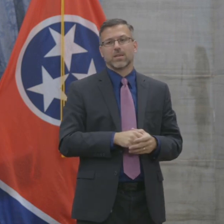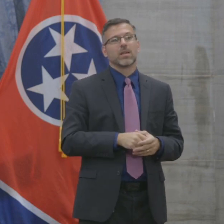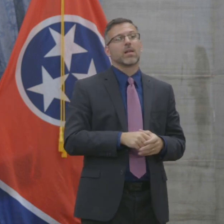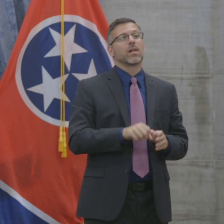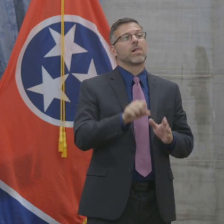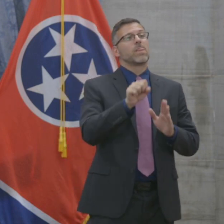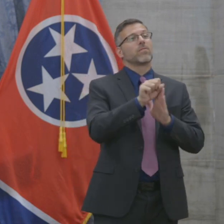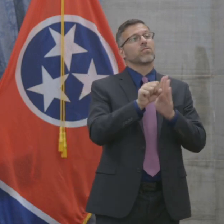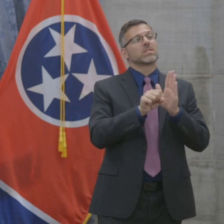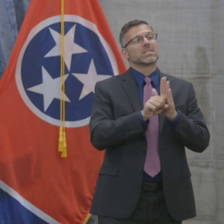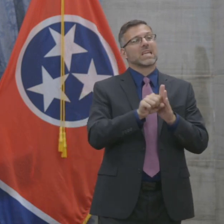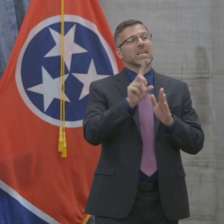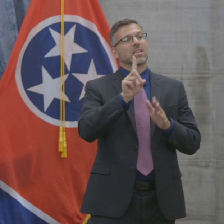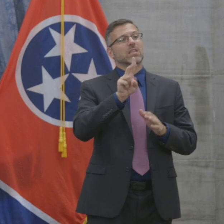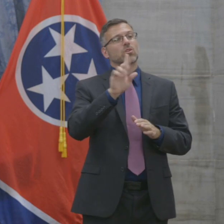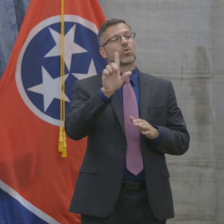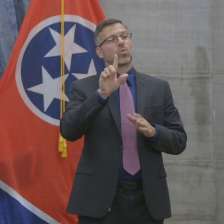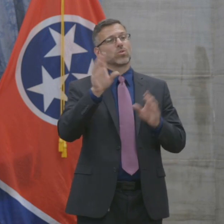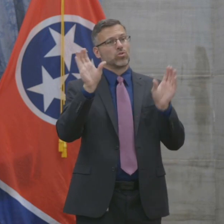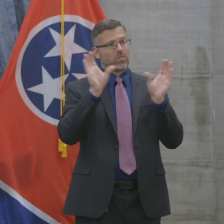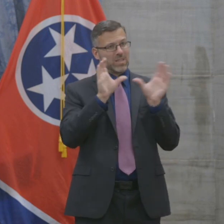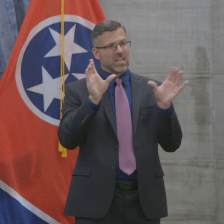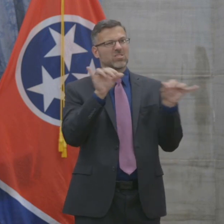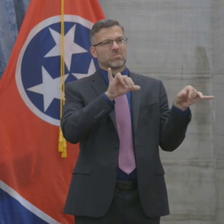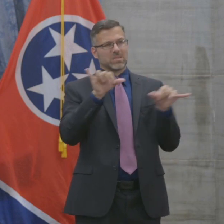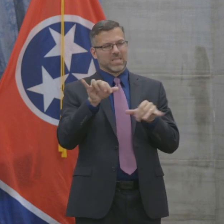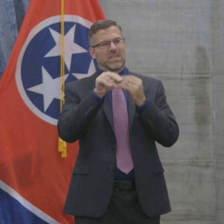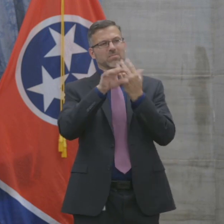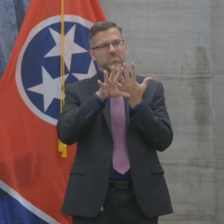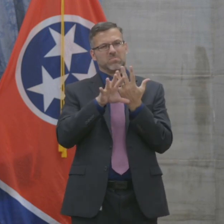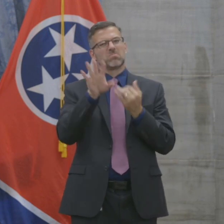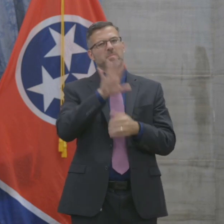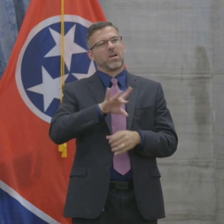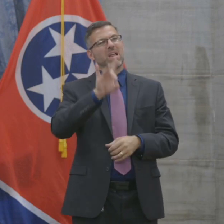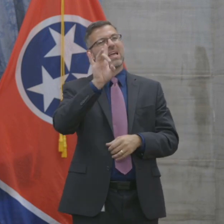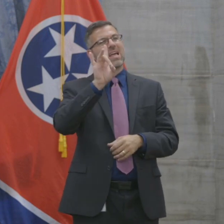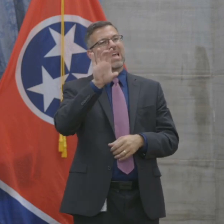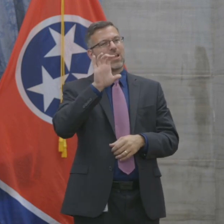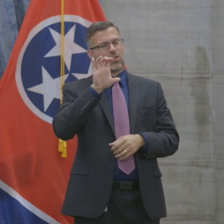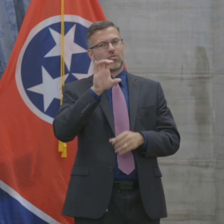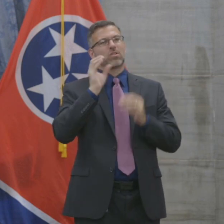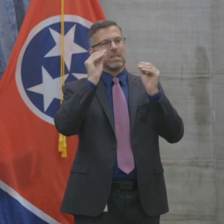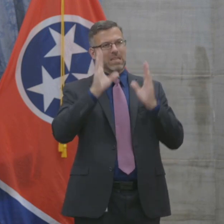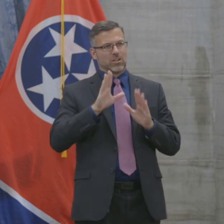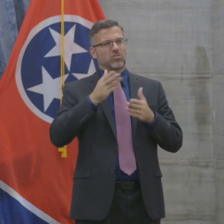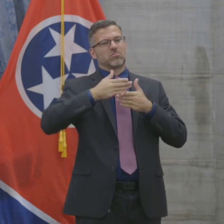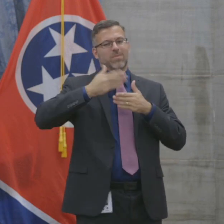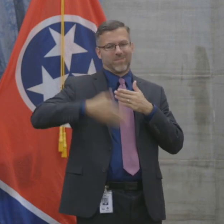automotive maintenance and light repair, veterinarian animal science, nursing services, business management and engineering. So those students